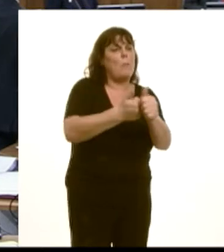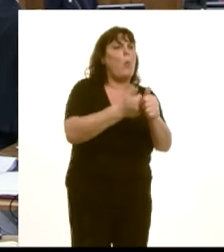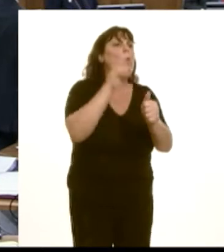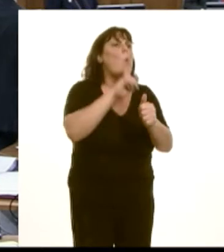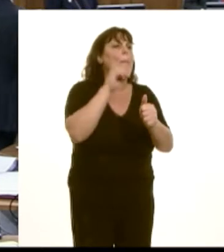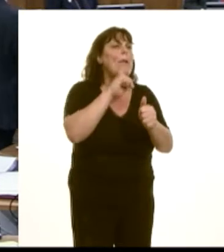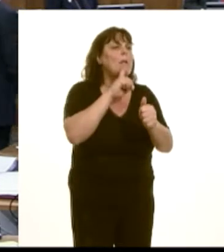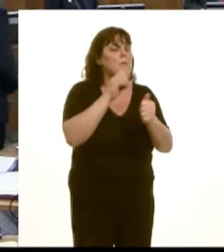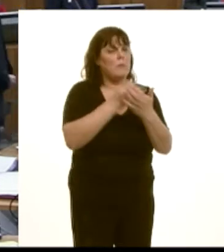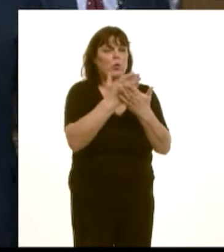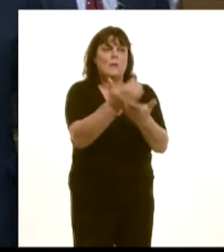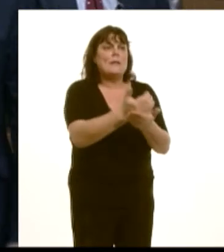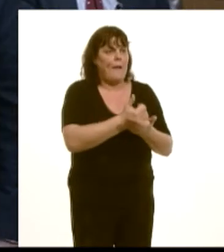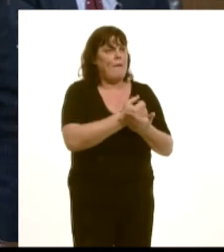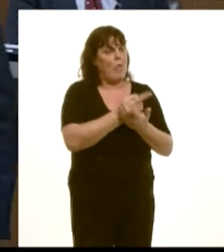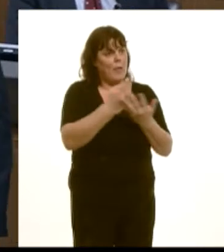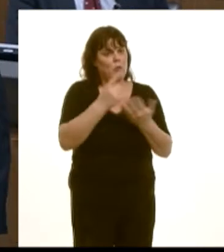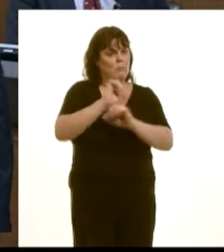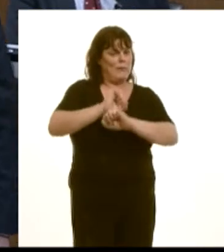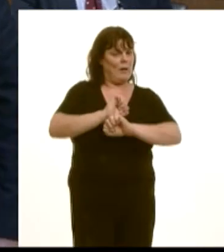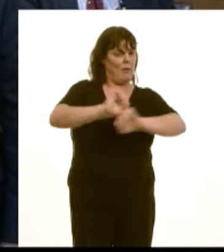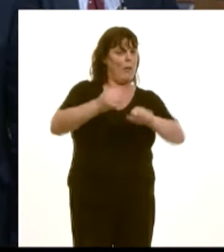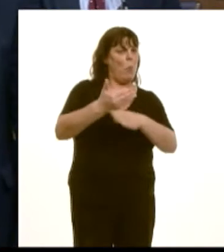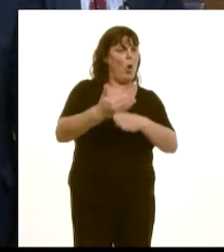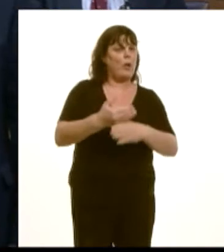Carwyn Jones: Could I thank the Member for the question? In terms of the fire and rescue